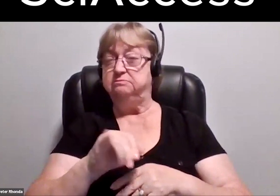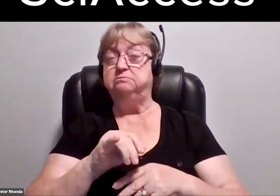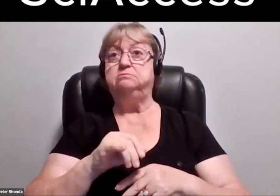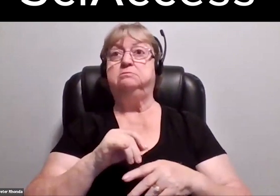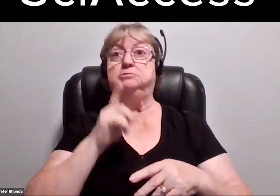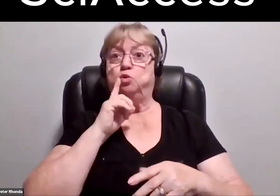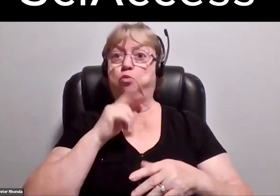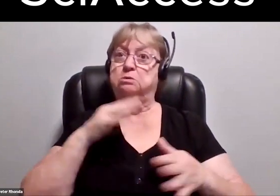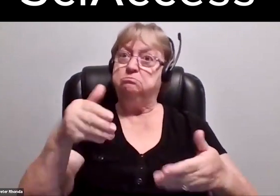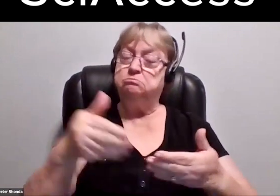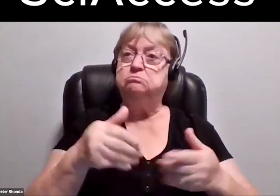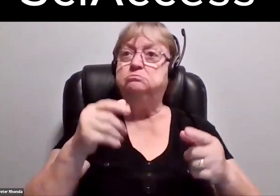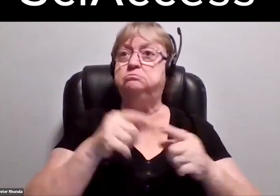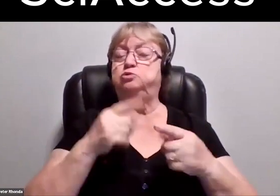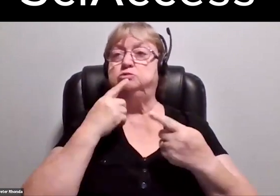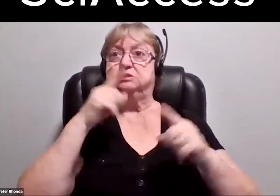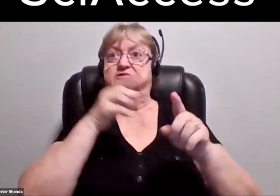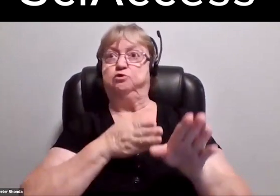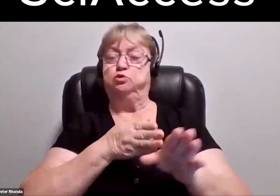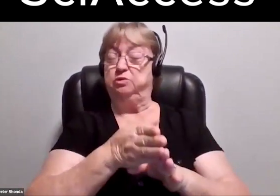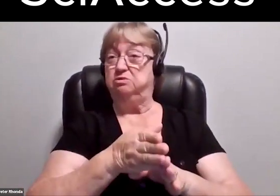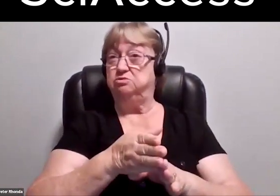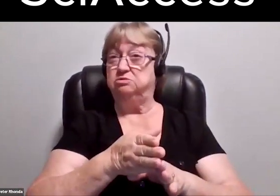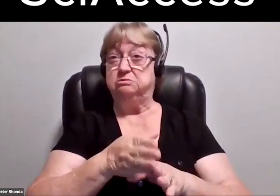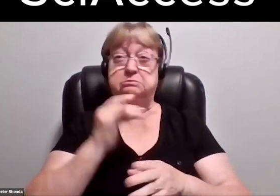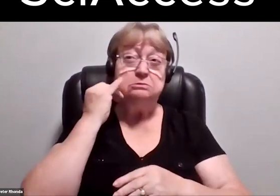The whole idea is to help motivate students with VI